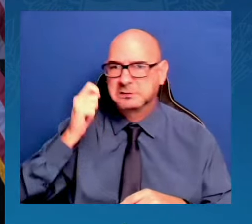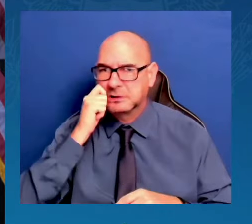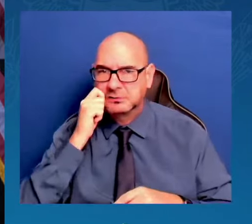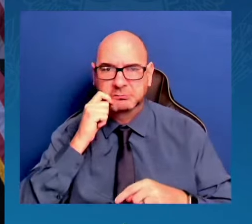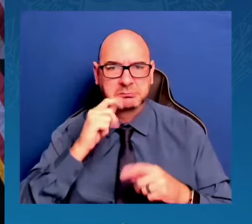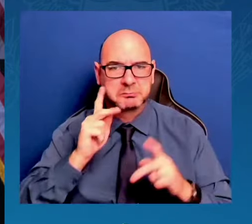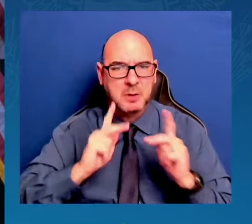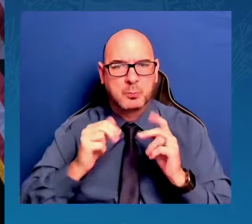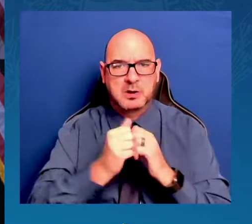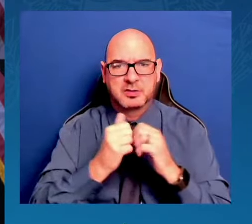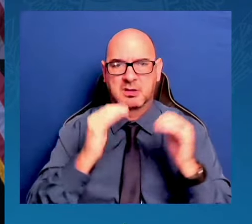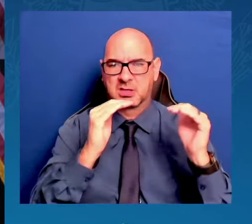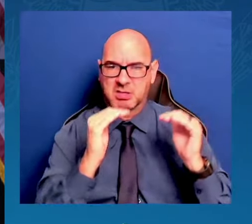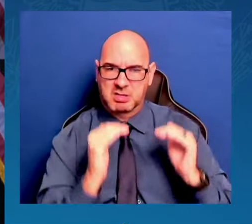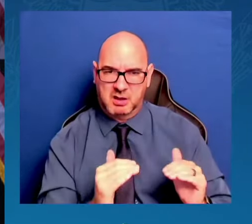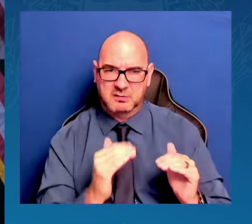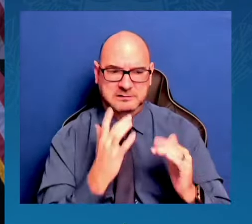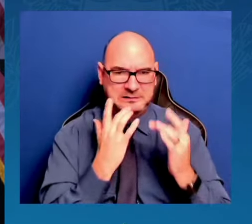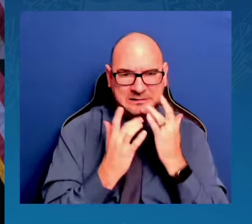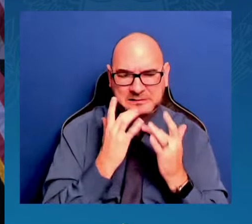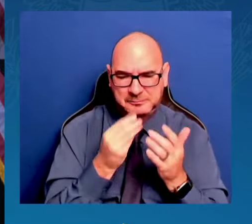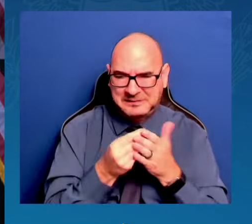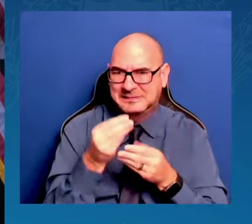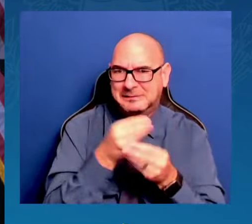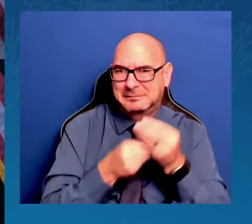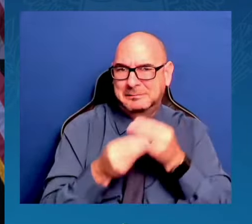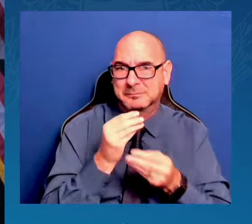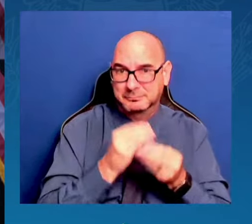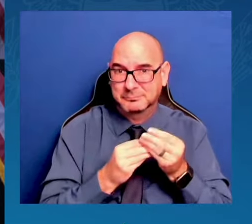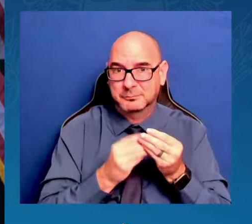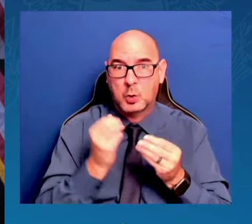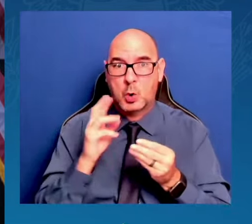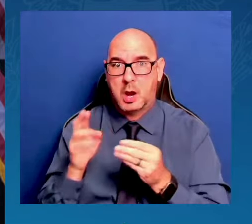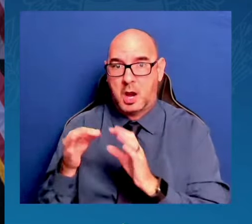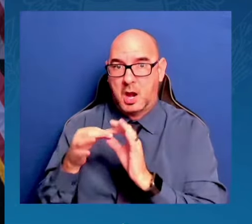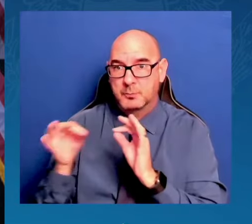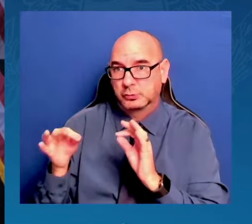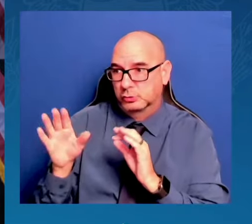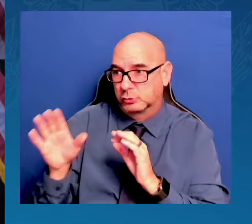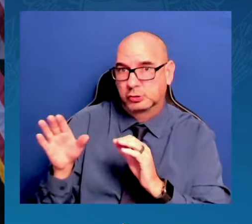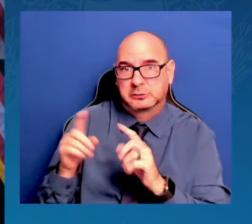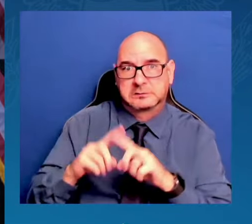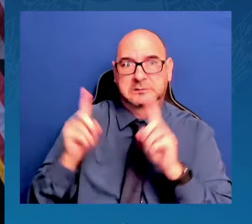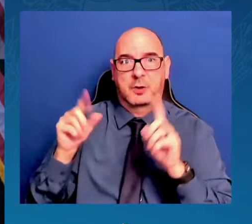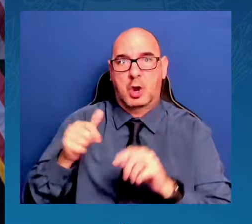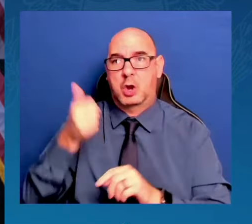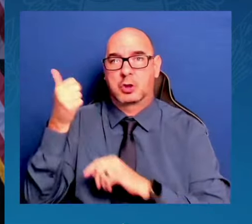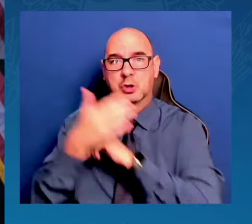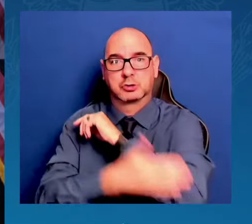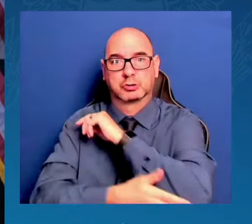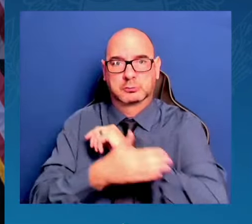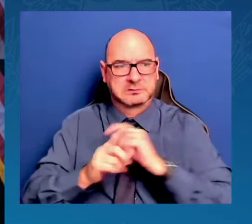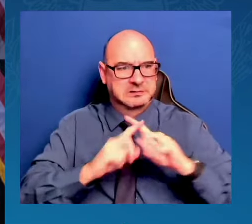or who don't speak the dominant language or have differing abilities, the loss of our reproductive freedom